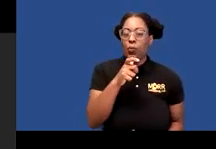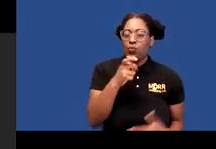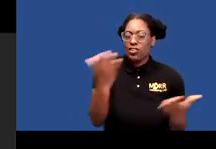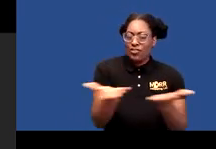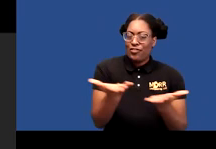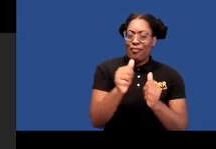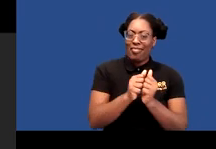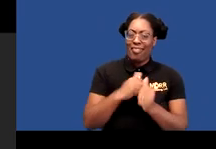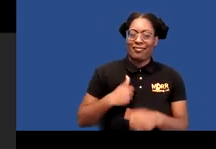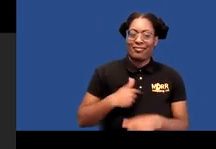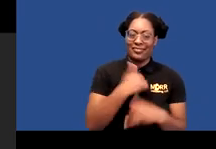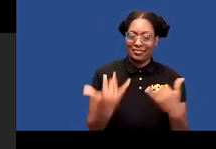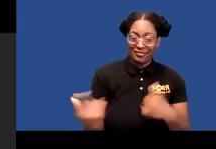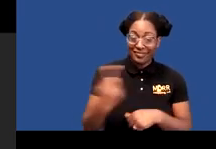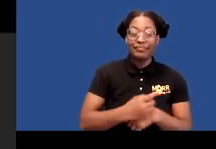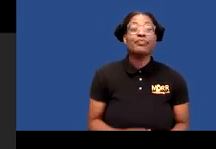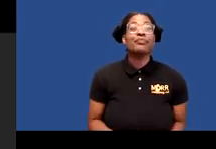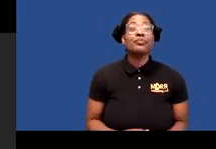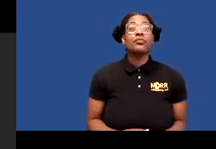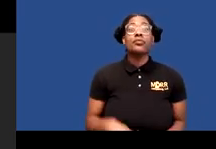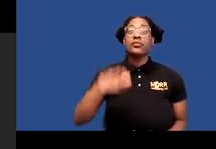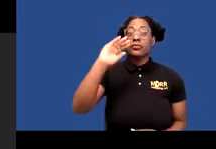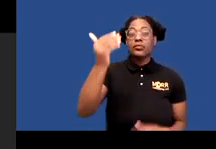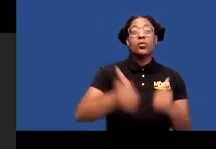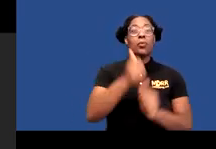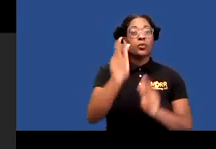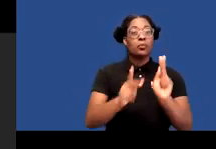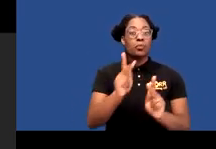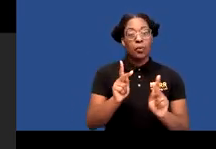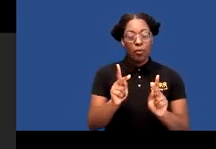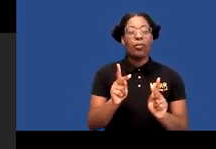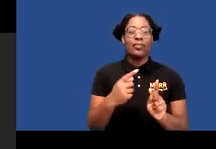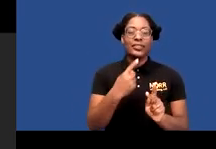So most participants fall into the first two categories,